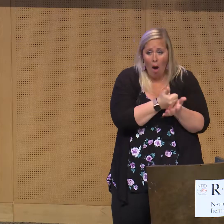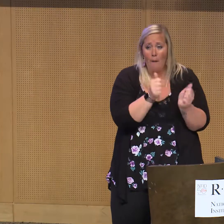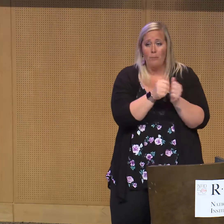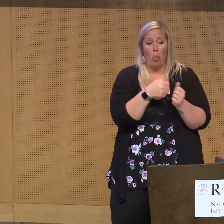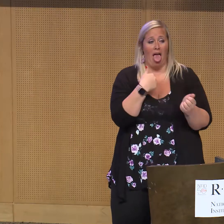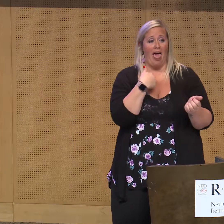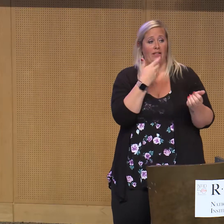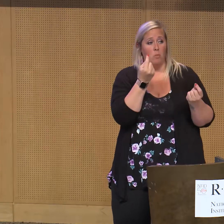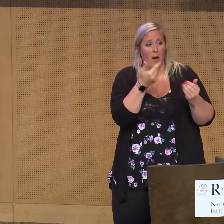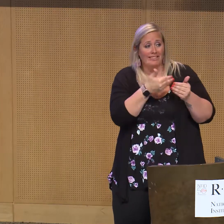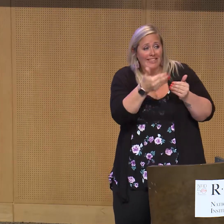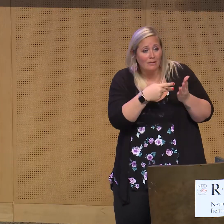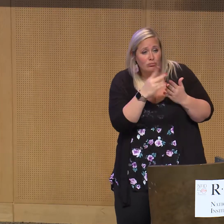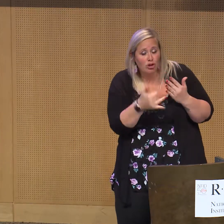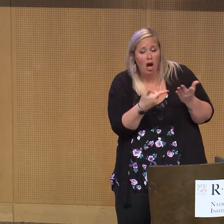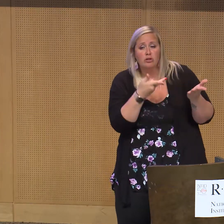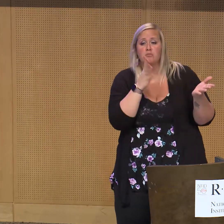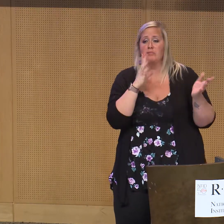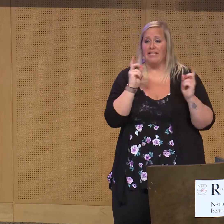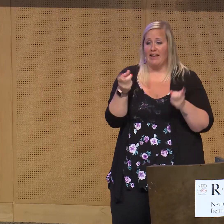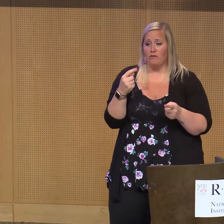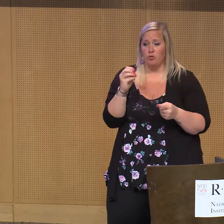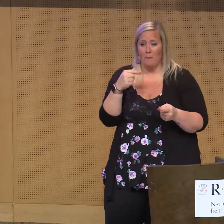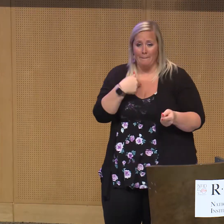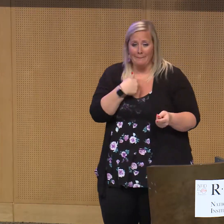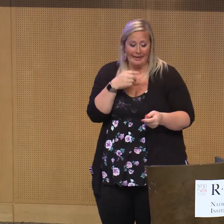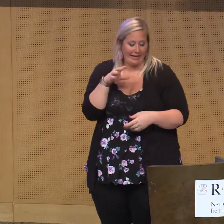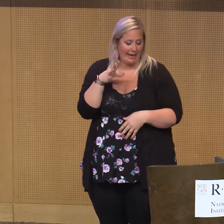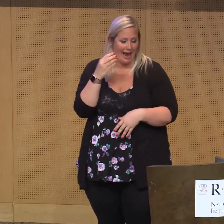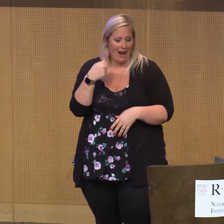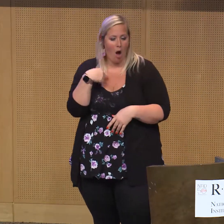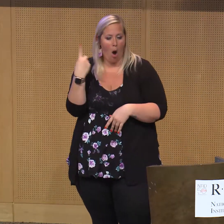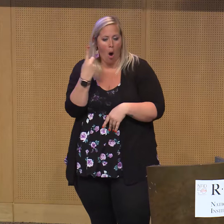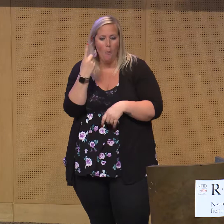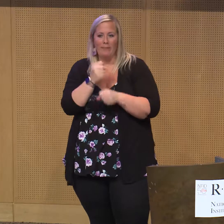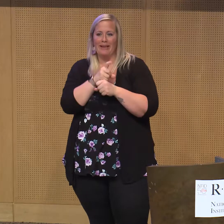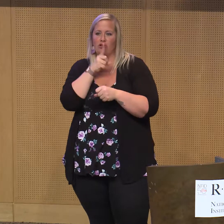Ask them if there's anything you can help with or if they have another project ready in the queue.